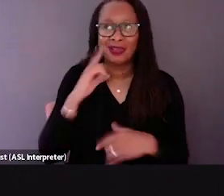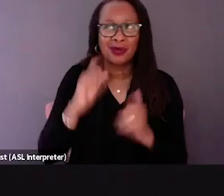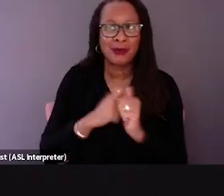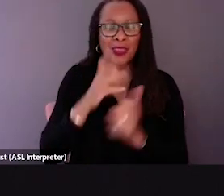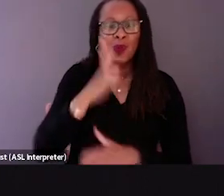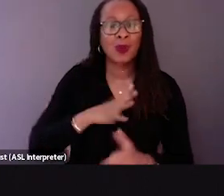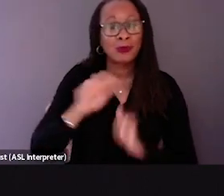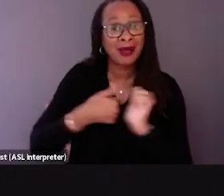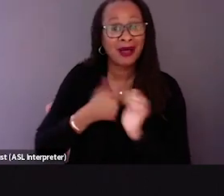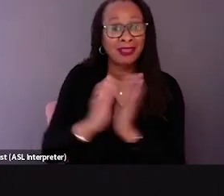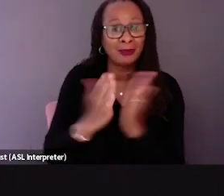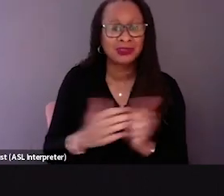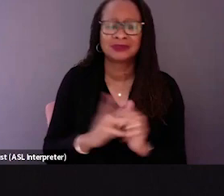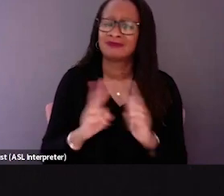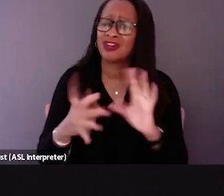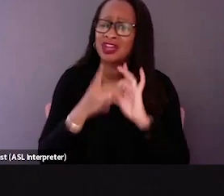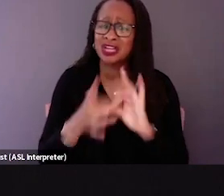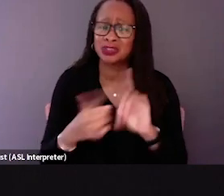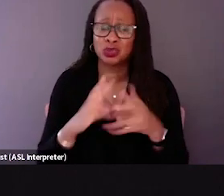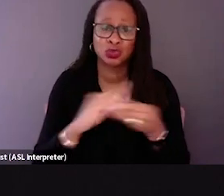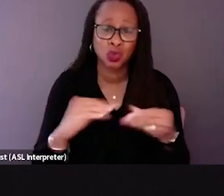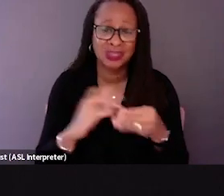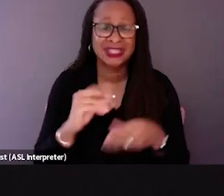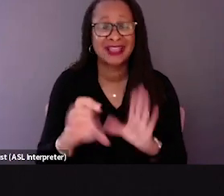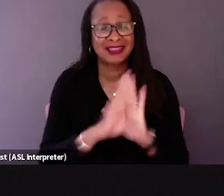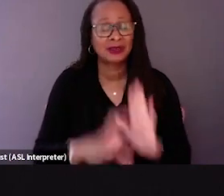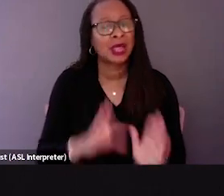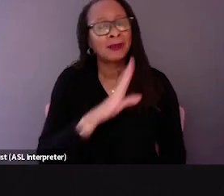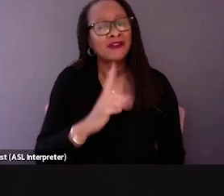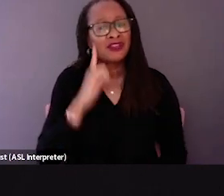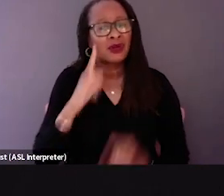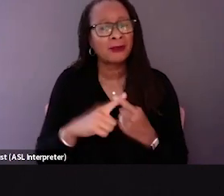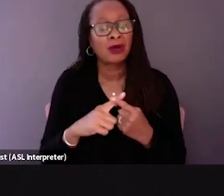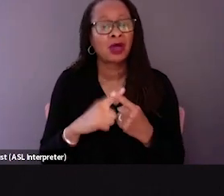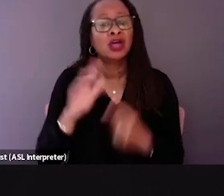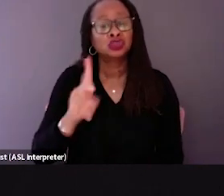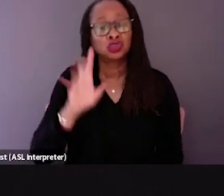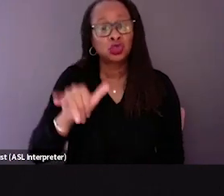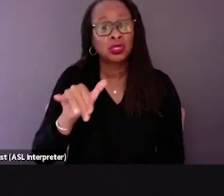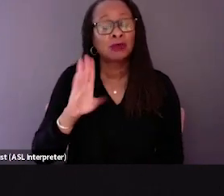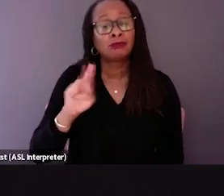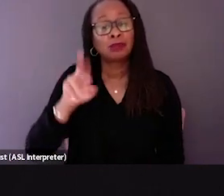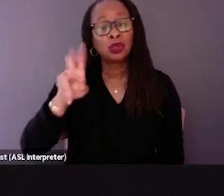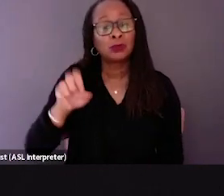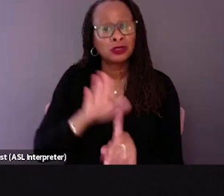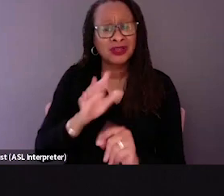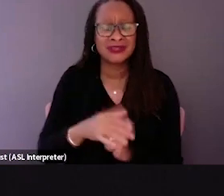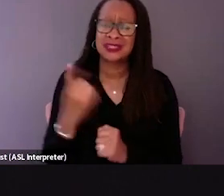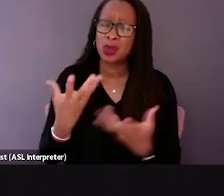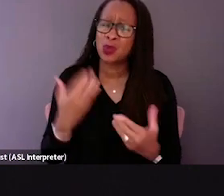to the characters and the stories, but I had never thought a lot about Judy Blume. And suddenly I wanted to know, you know, what happened to Judy Blume?